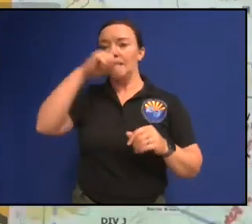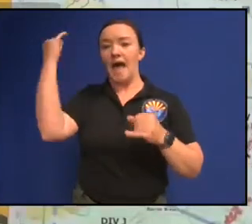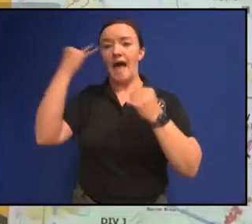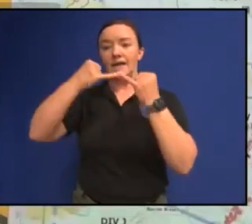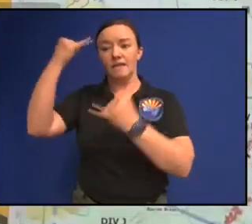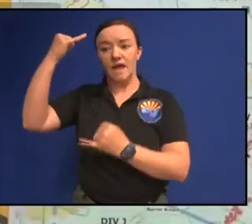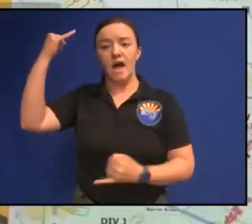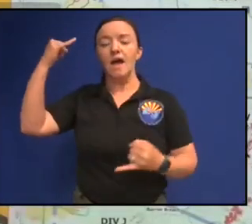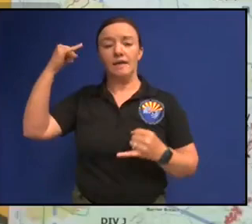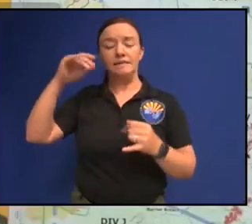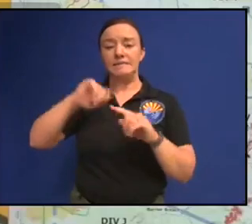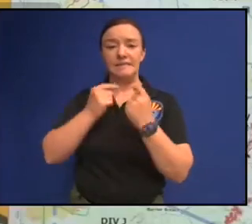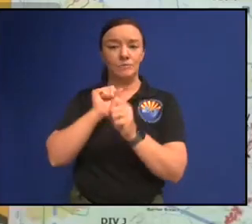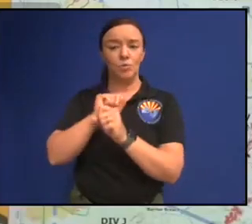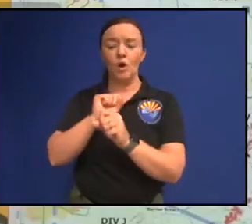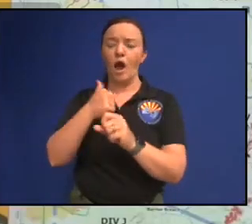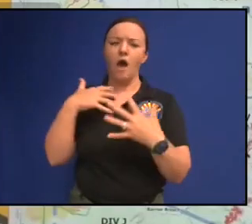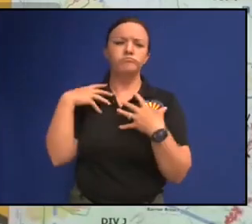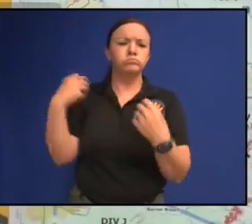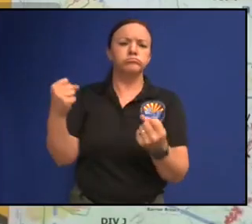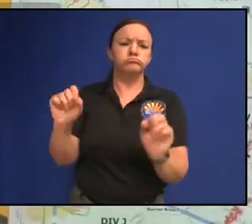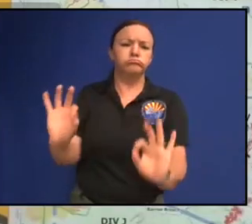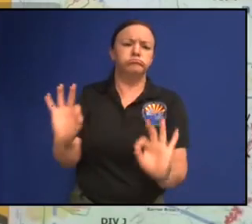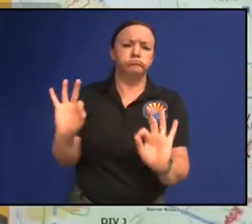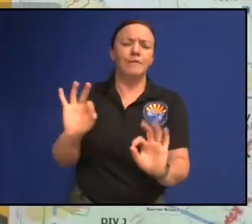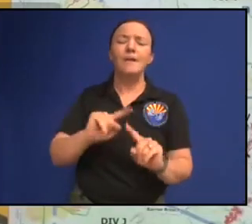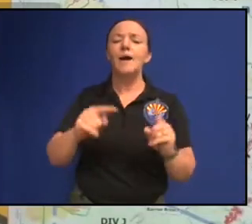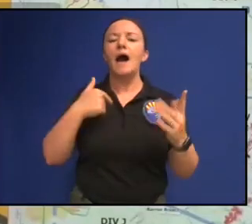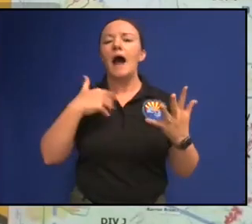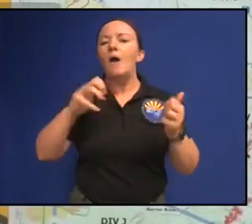A BACK UP PLAN AND BACK UP TO MY BACK UP PLAN.